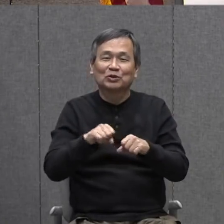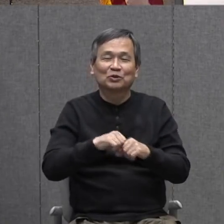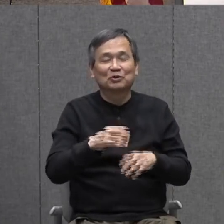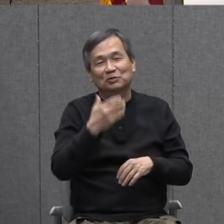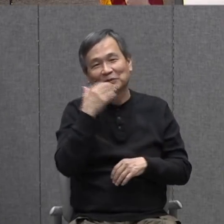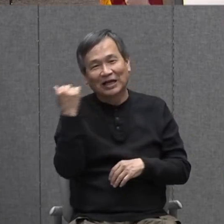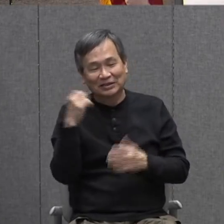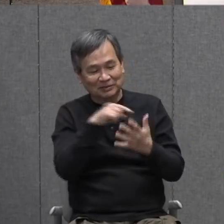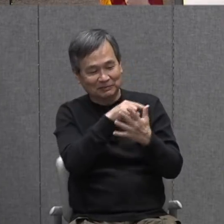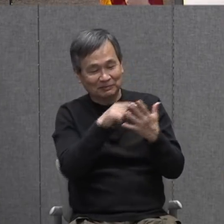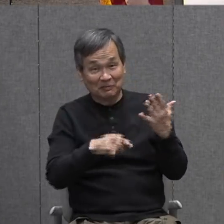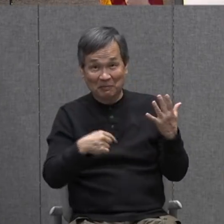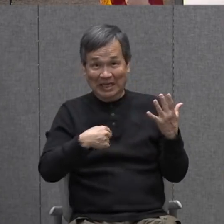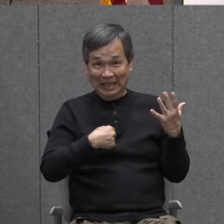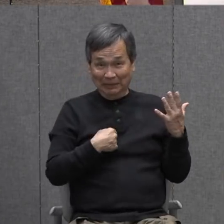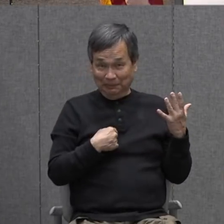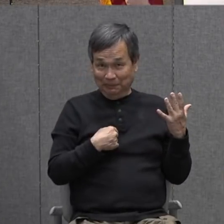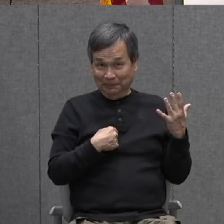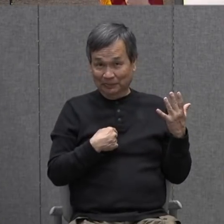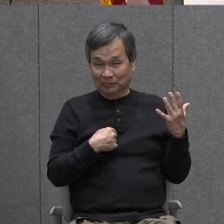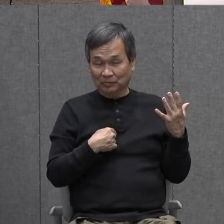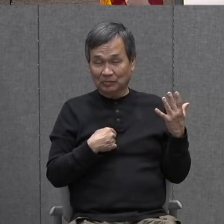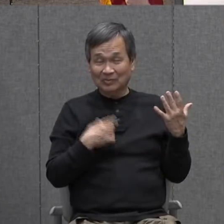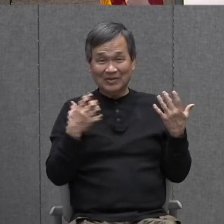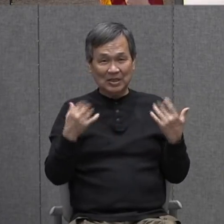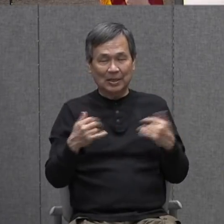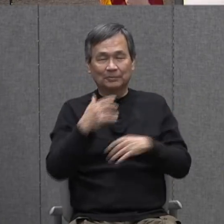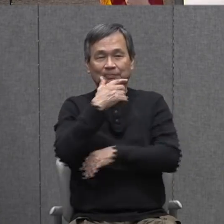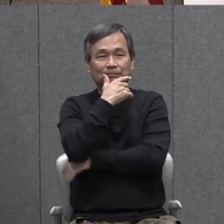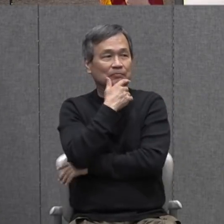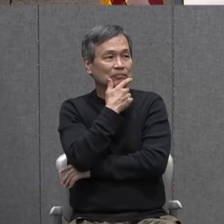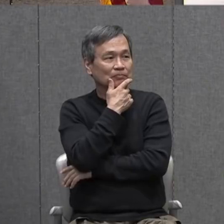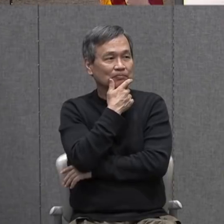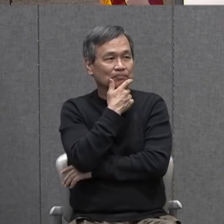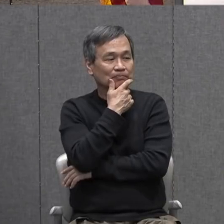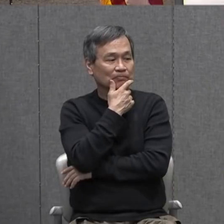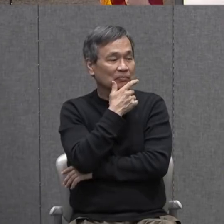So artists, I am going to give you three minutes